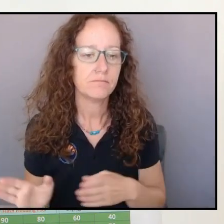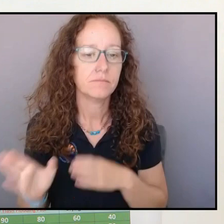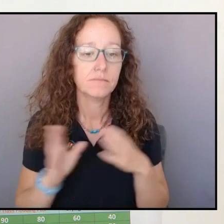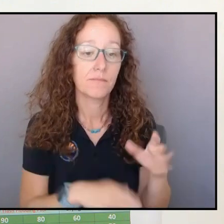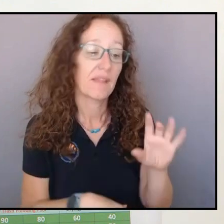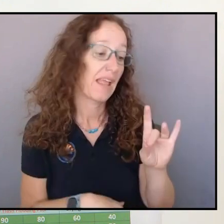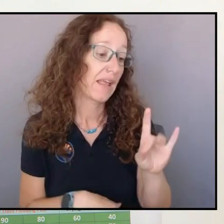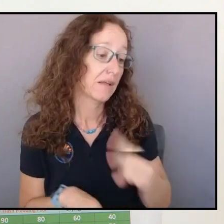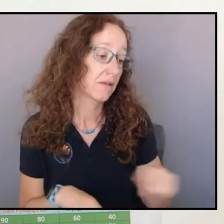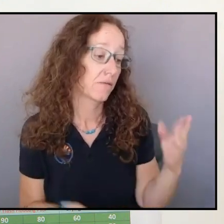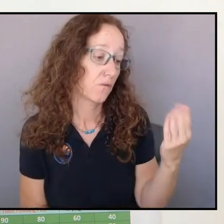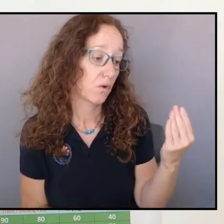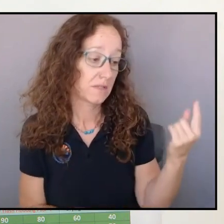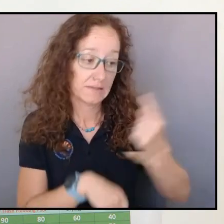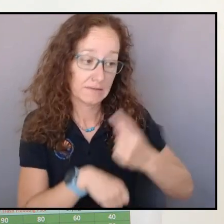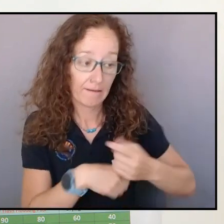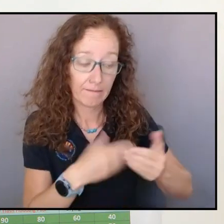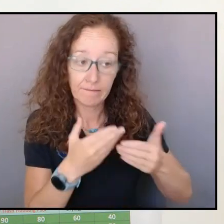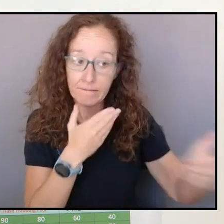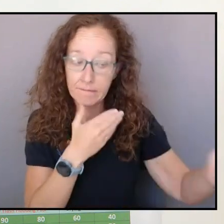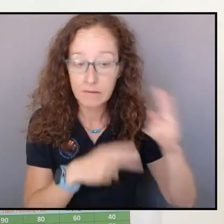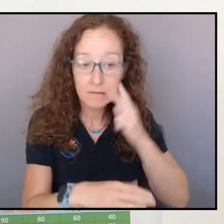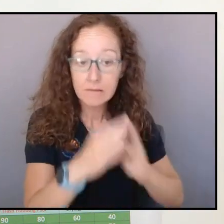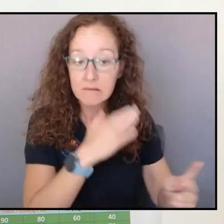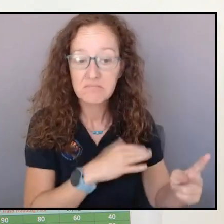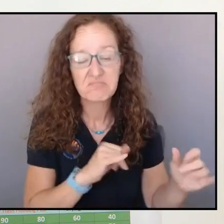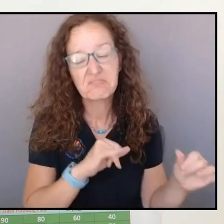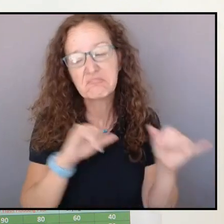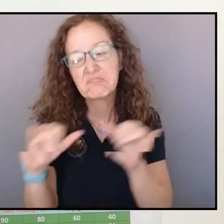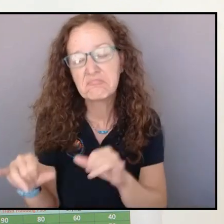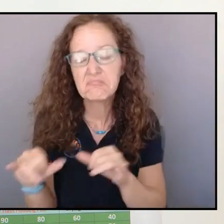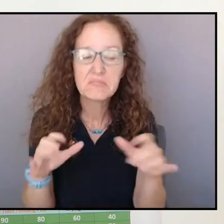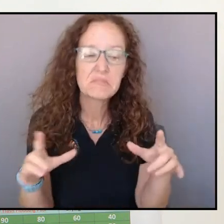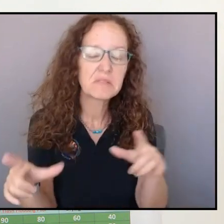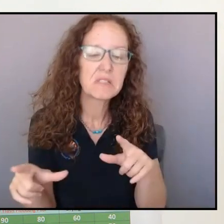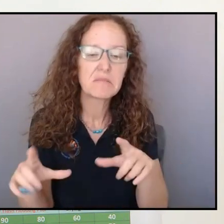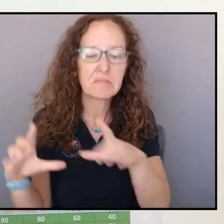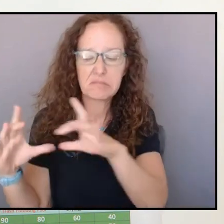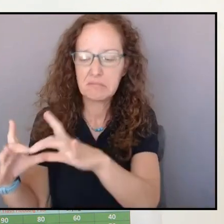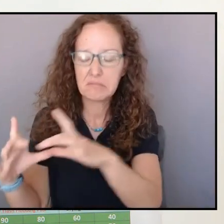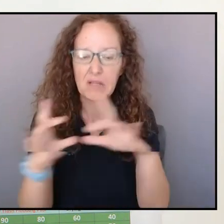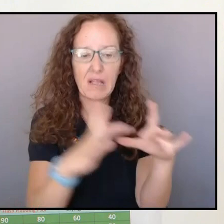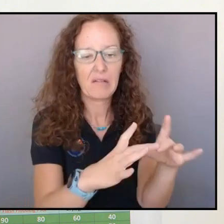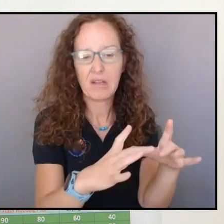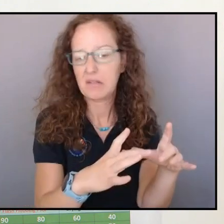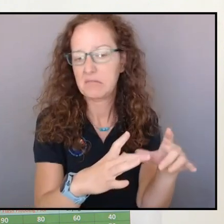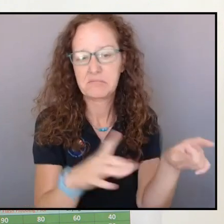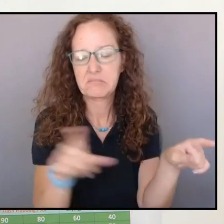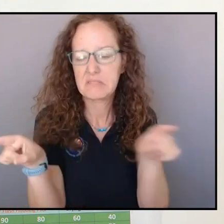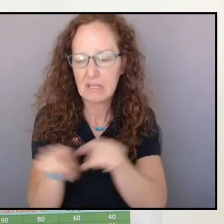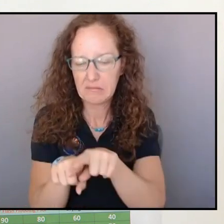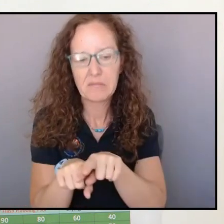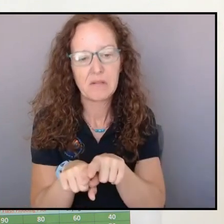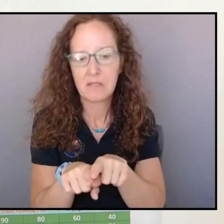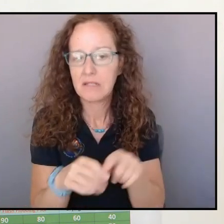outlook. You can kind of see that roughly that same area. Um we're still in that above normal precipitation category